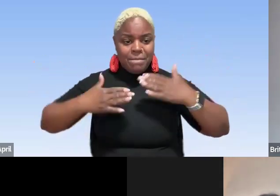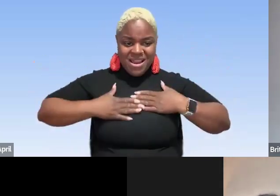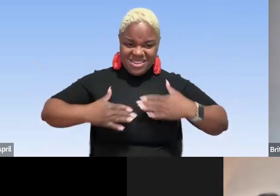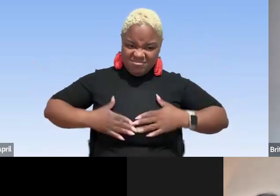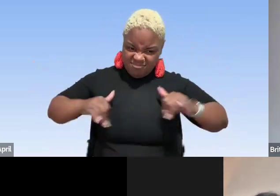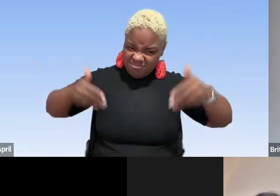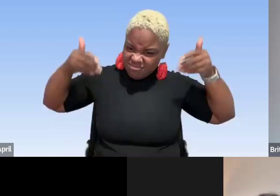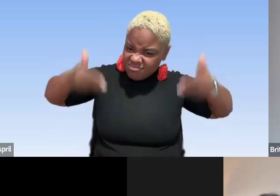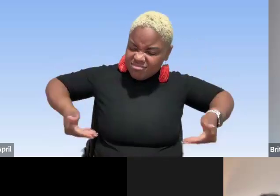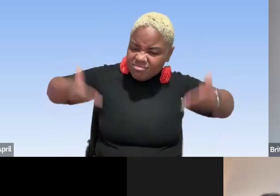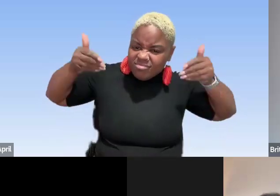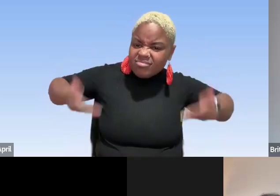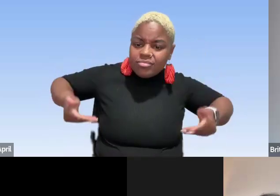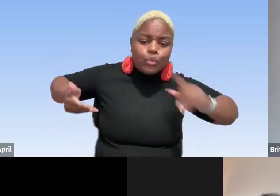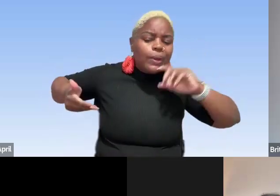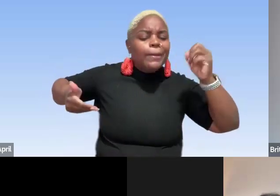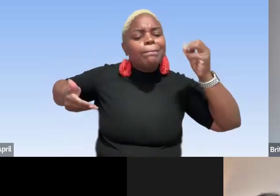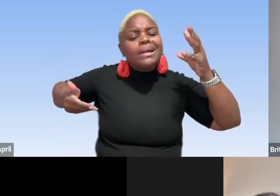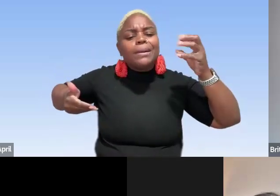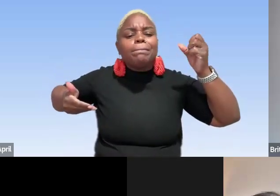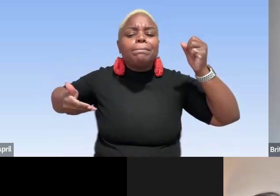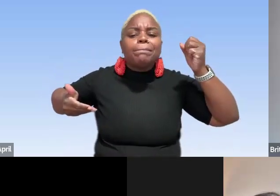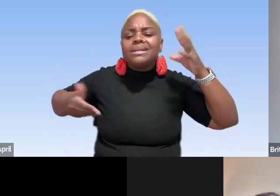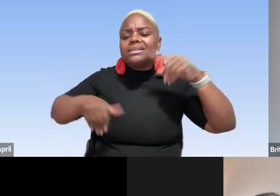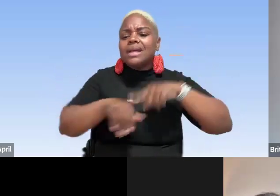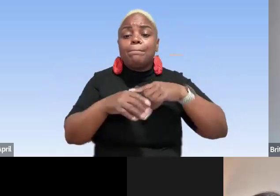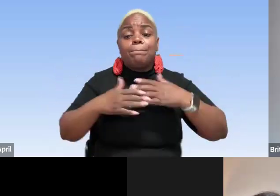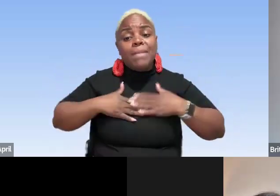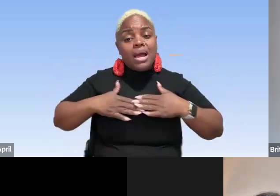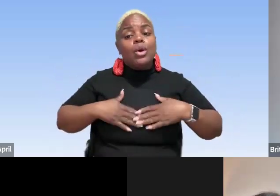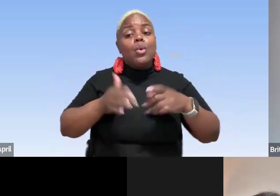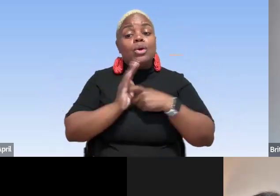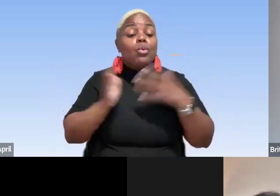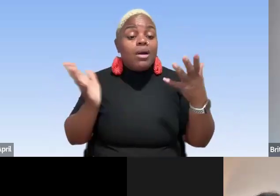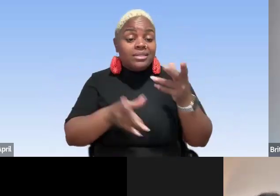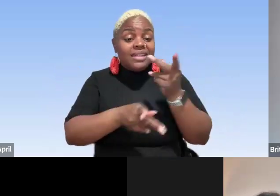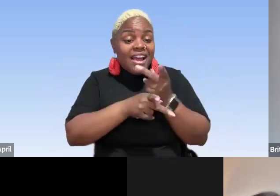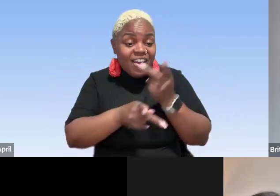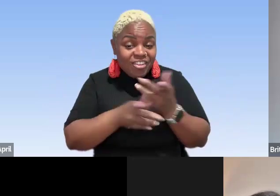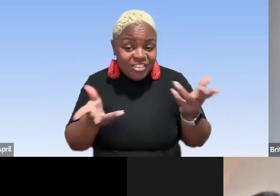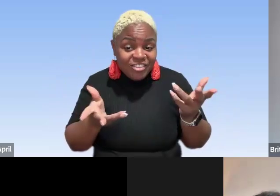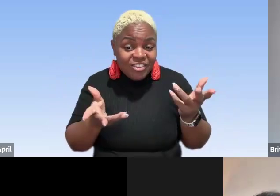many, many times requires care, care that must come often